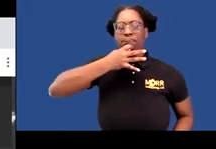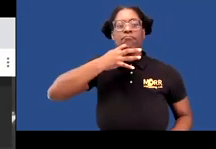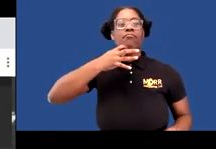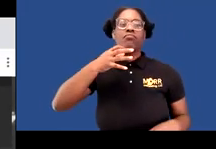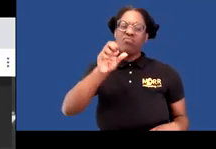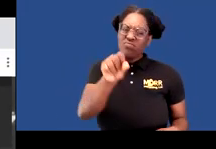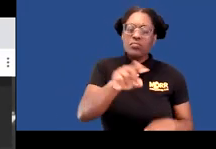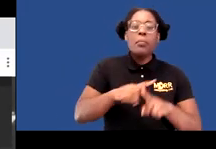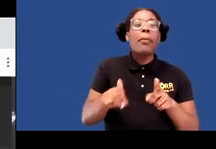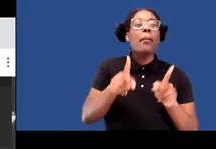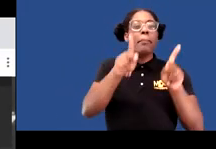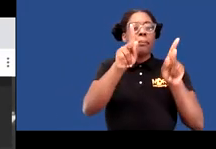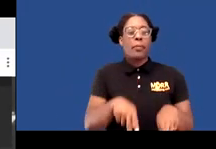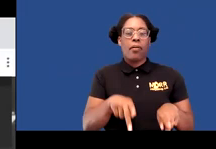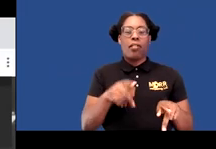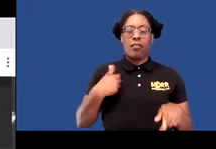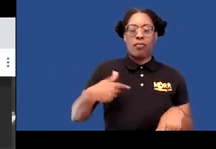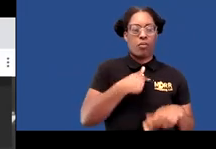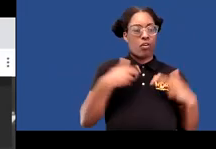"A community of writers they can and want to join."